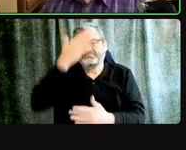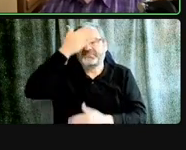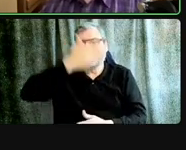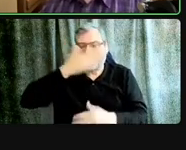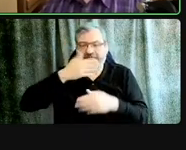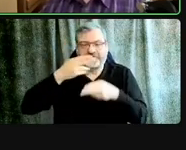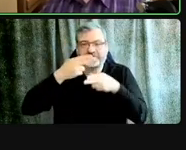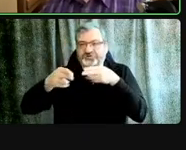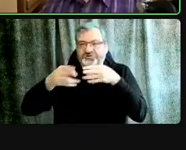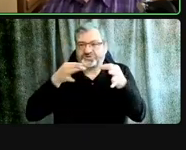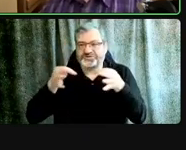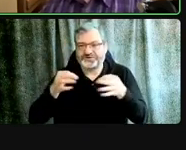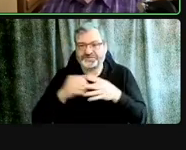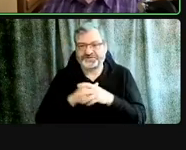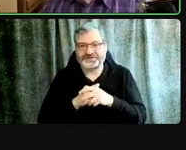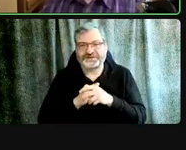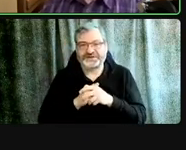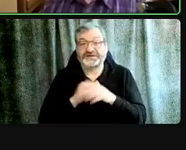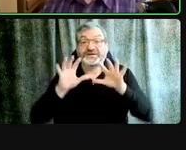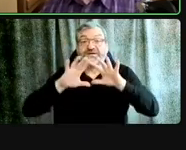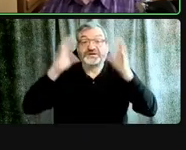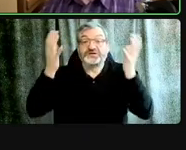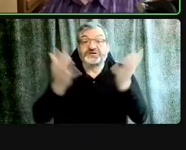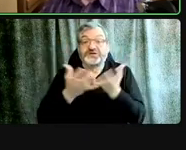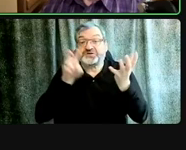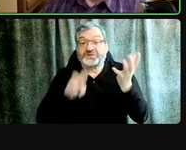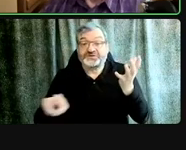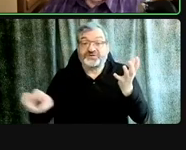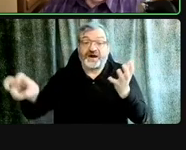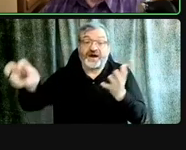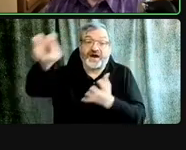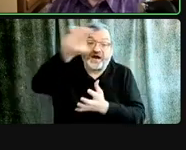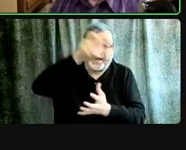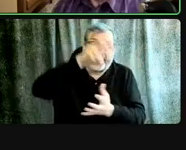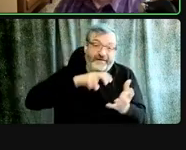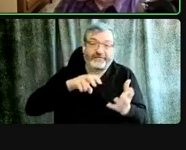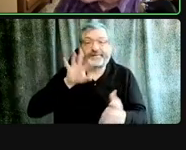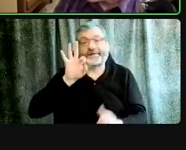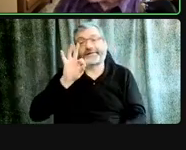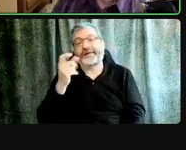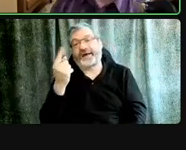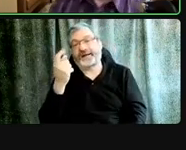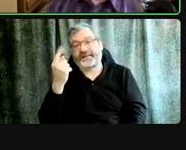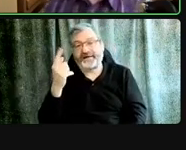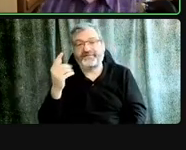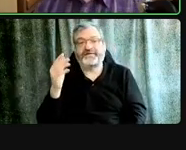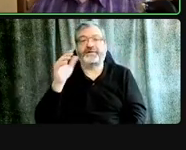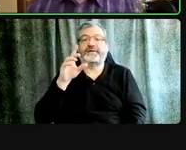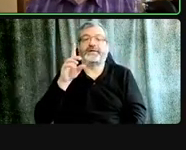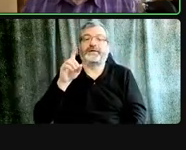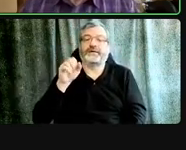We traveled around the world and worked with various museums. The 911 Museum, the Derby Museum, the Happy Museum in the UK,